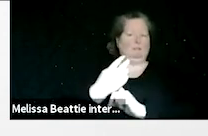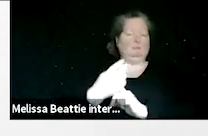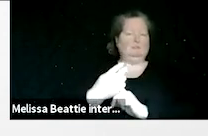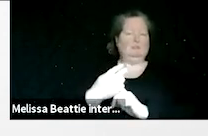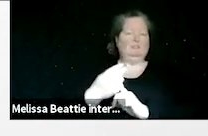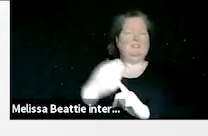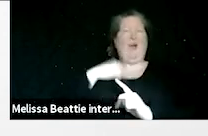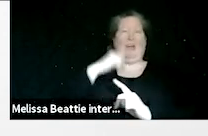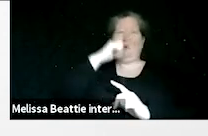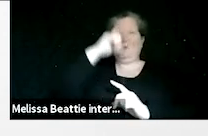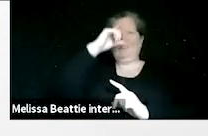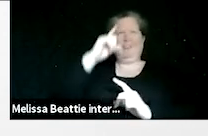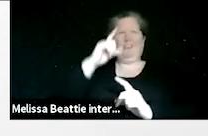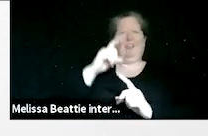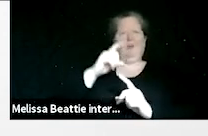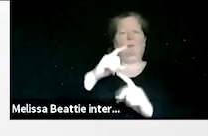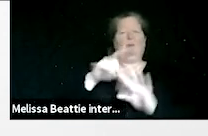difference difference to be chatting with people.